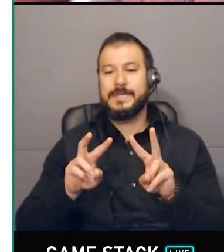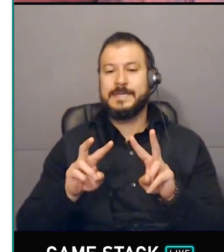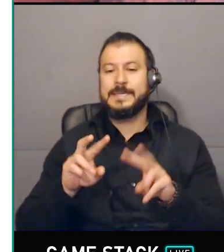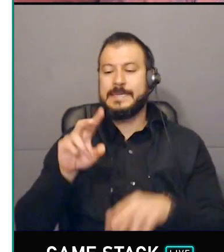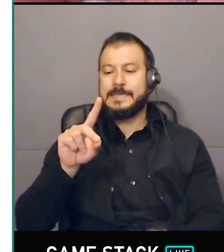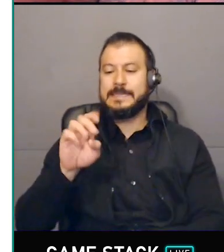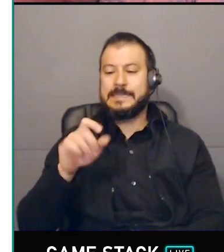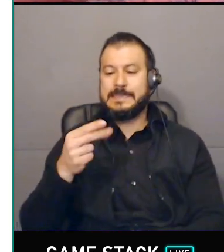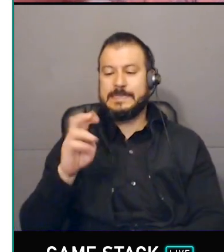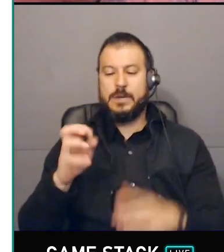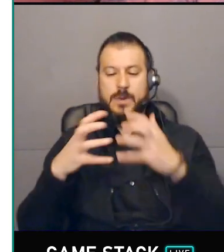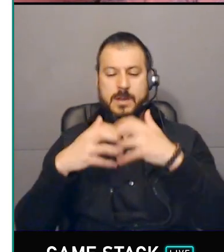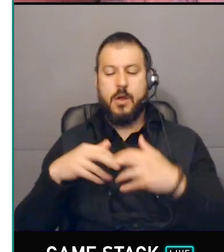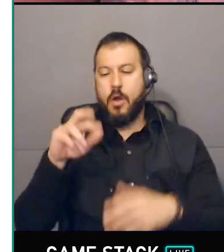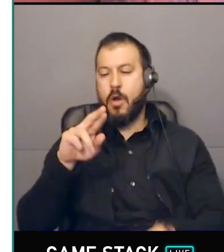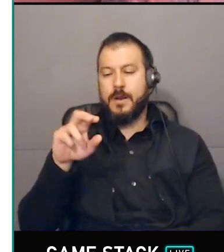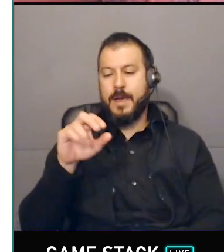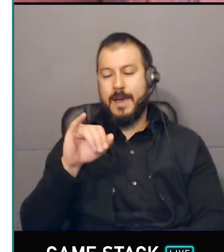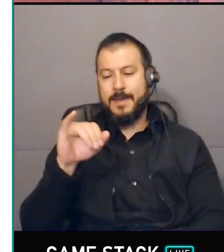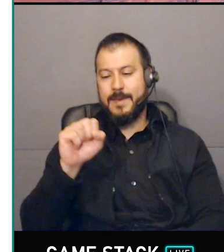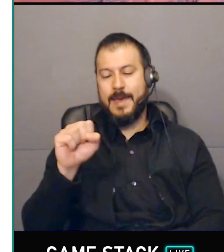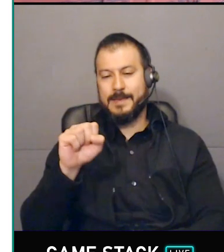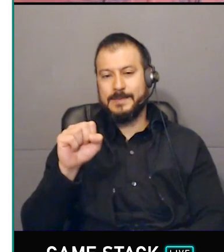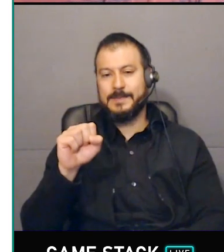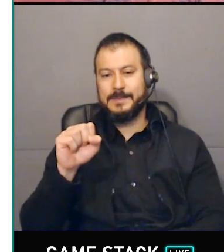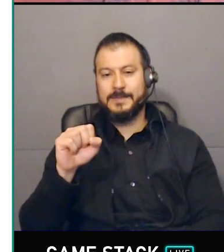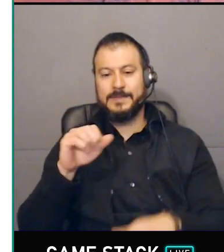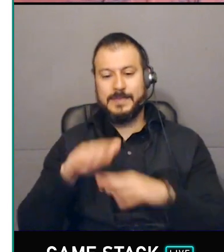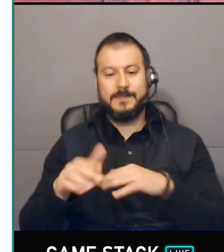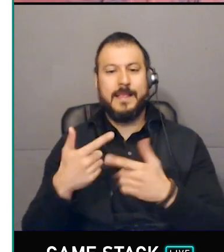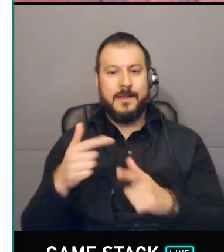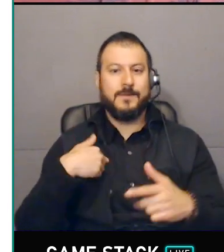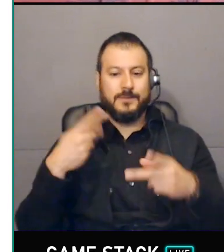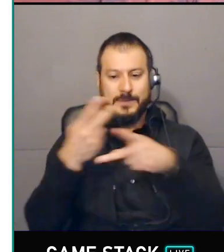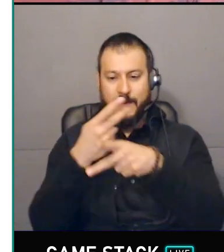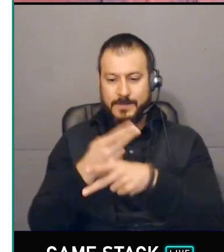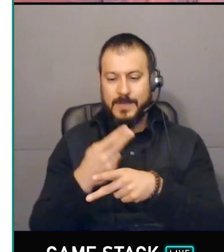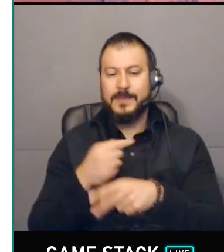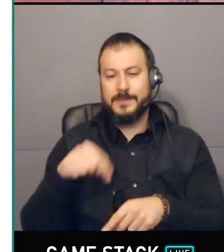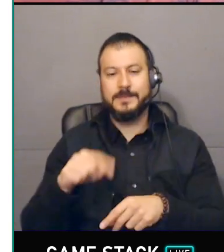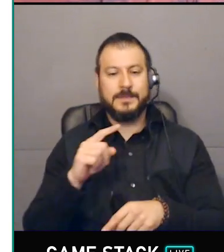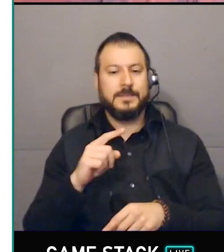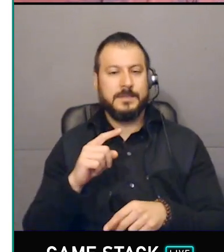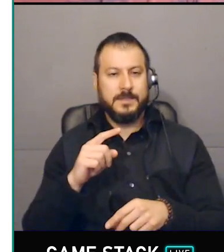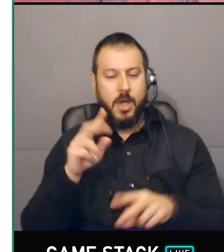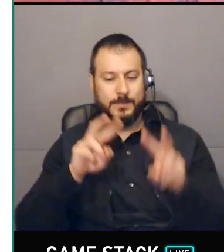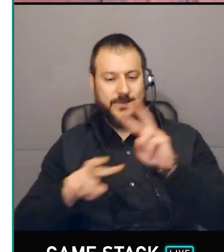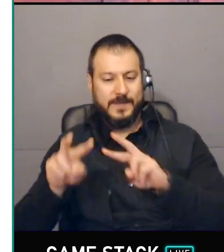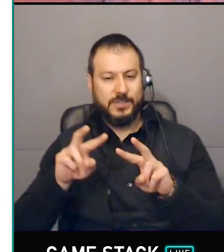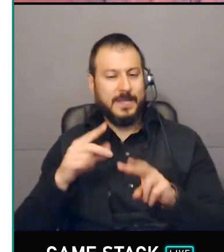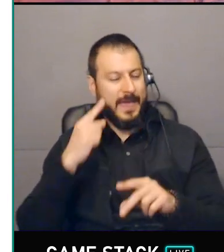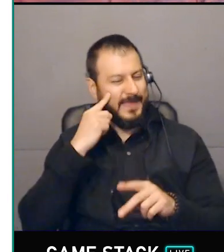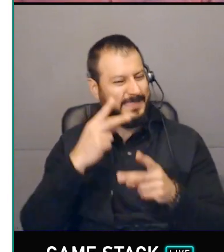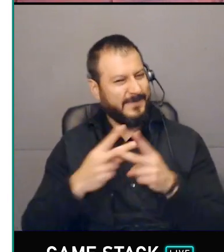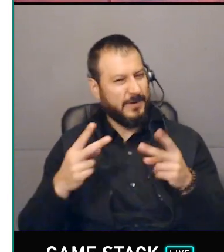RIS steps allow us to reshape this computation. And this is a really interesting observation, I think.